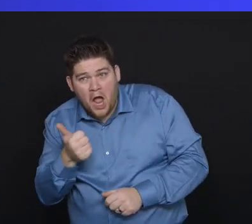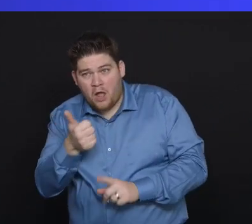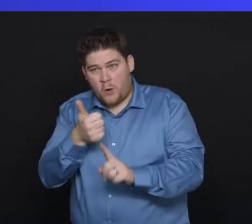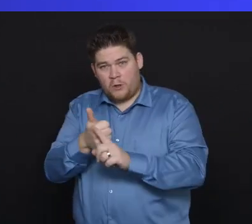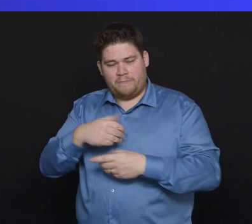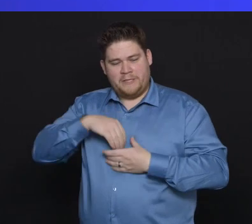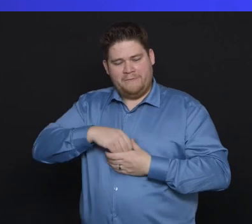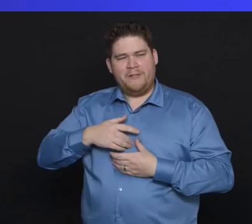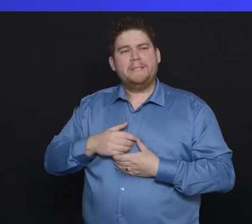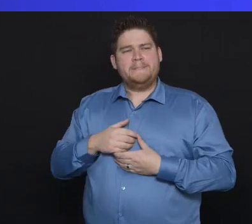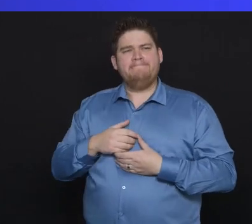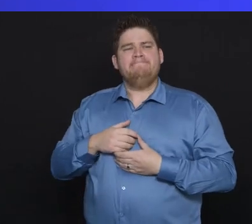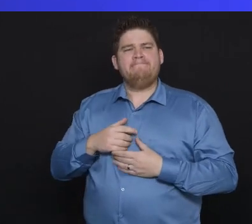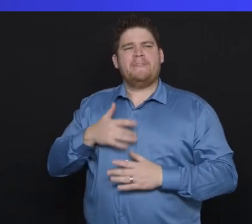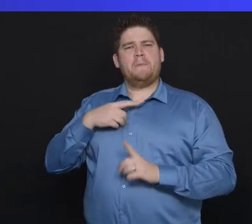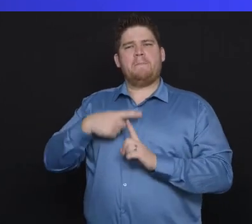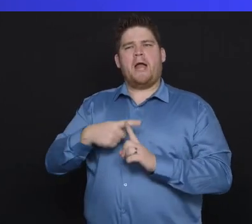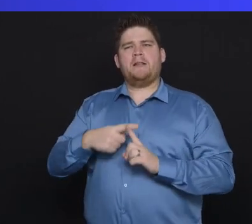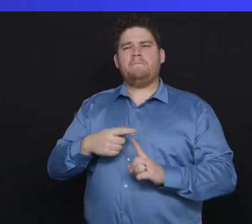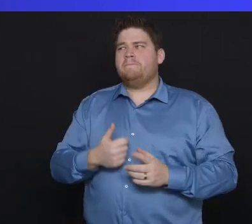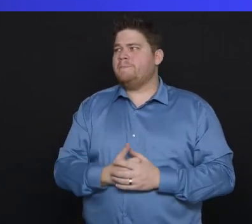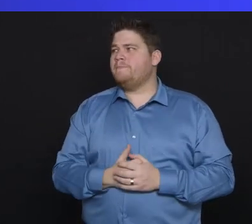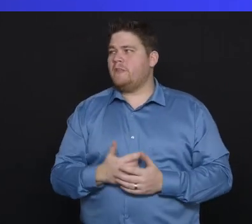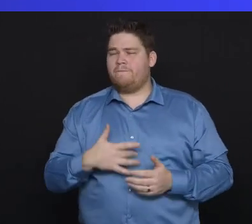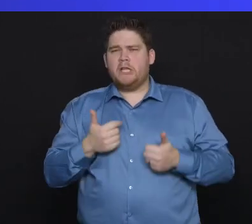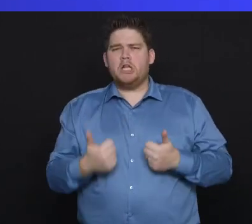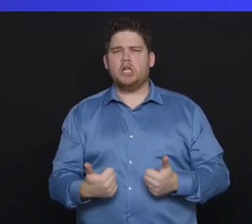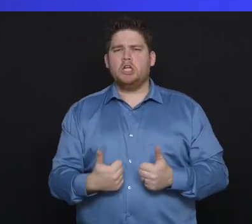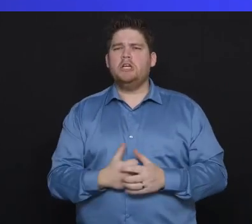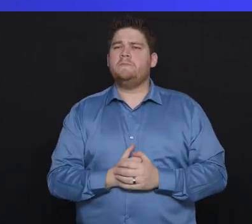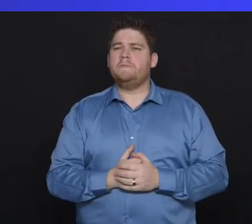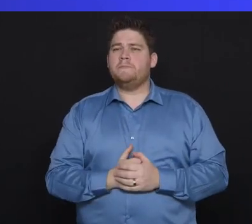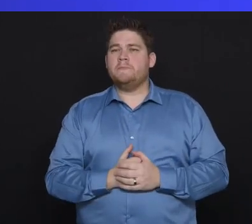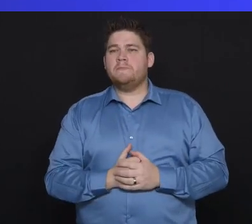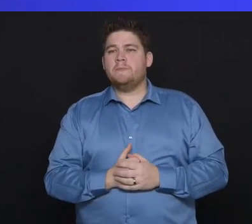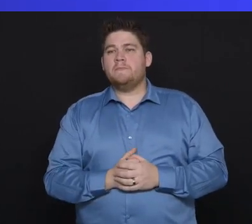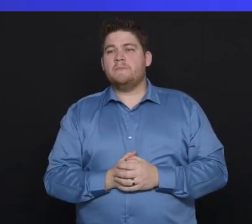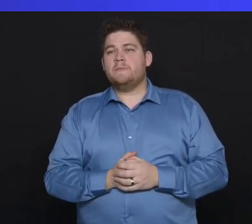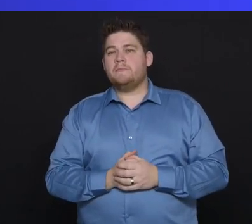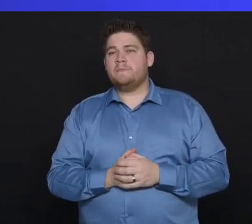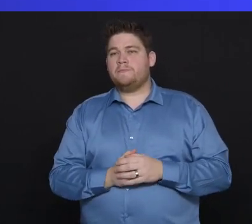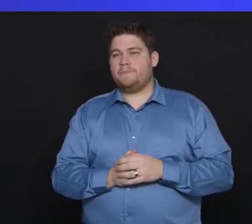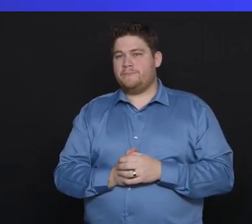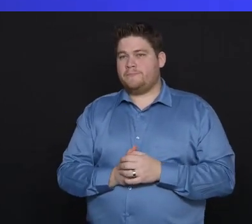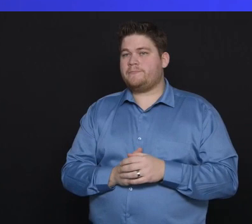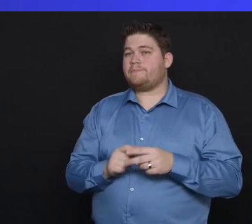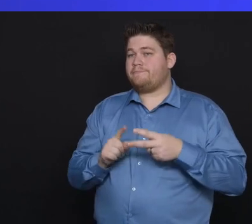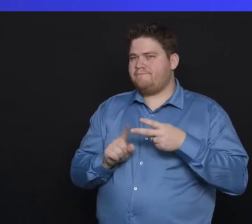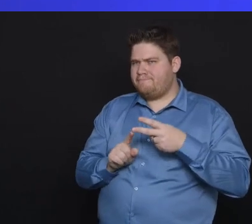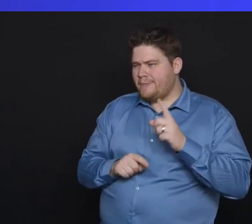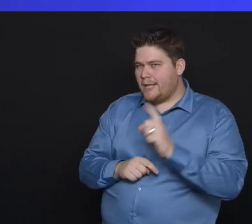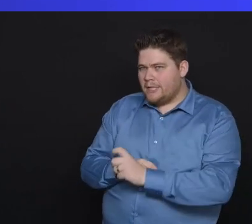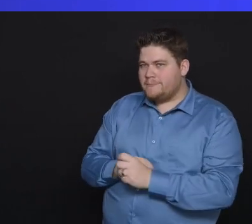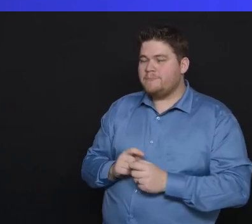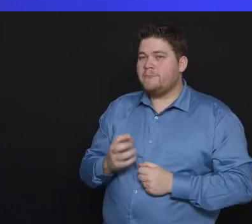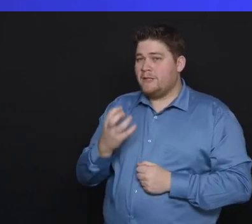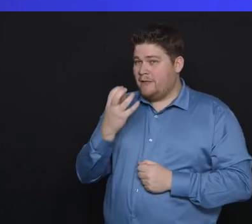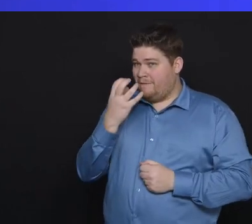ventilators, I think there's a medical position called a ventilator therapist, whether or not we have enough of those people on staff to